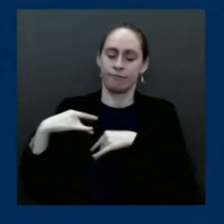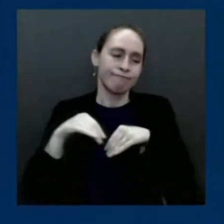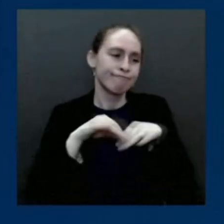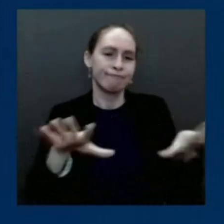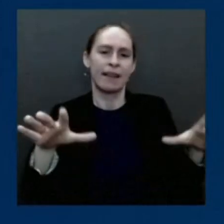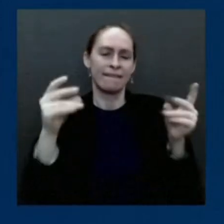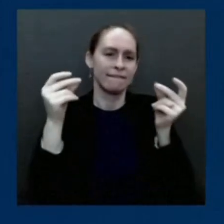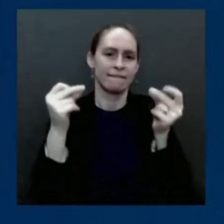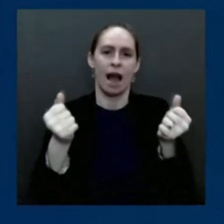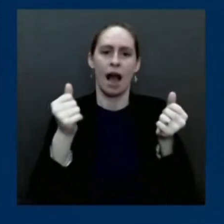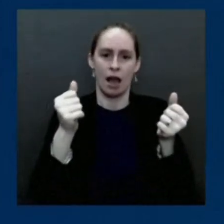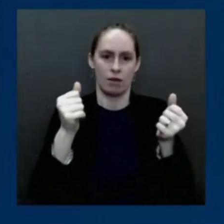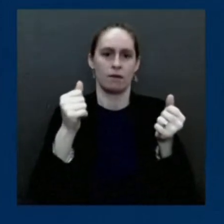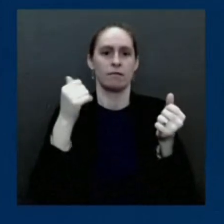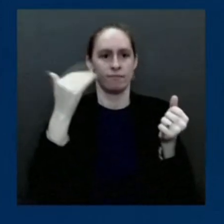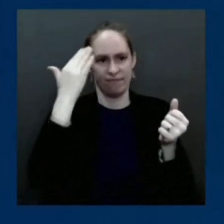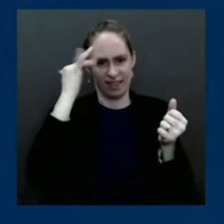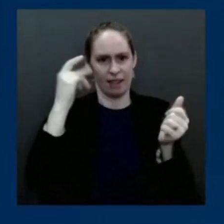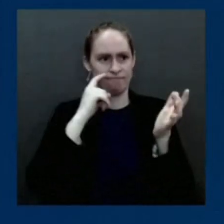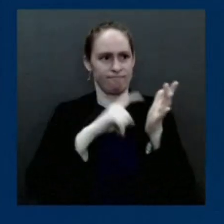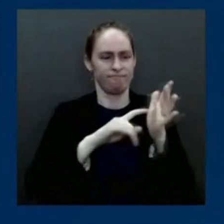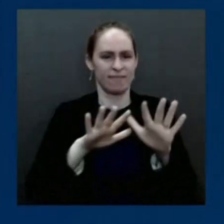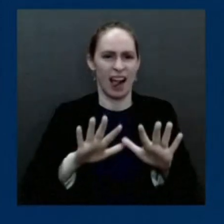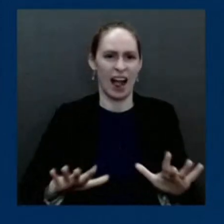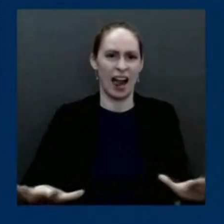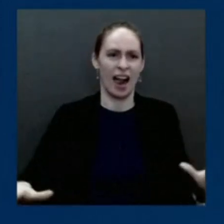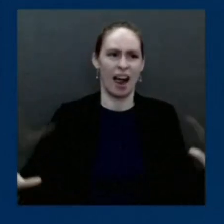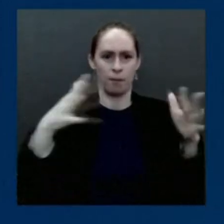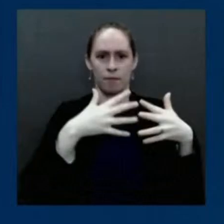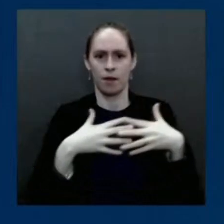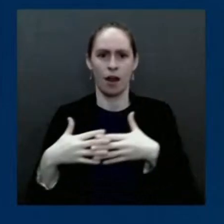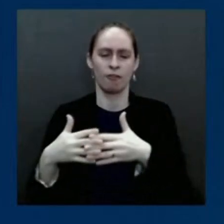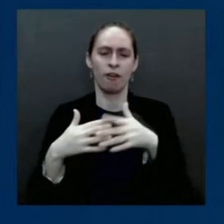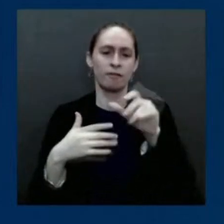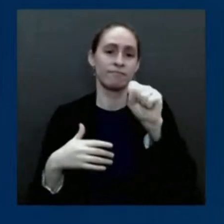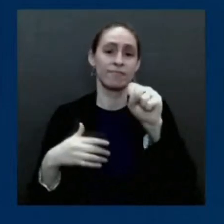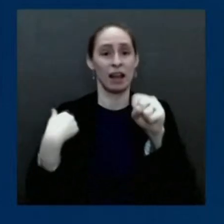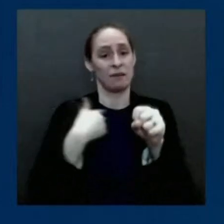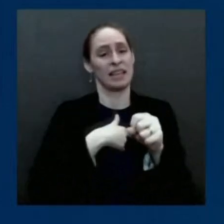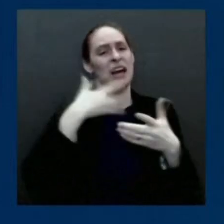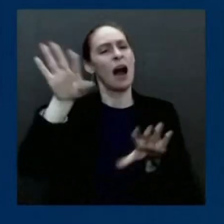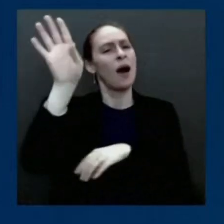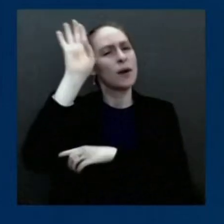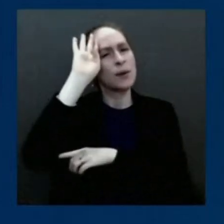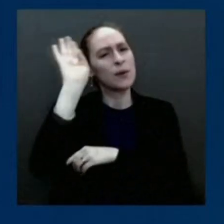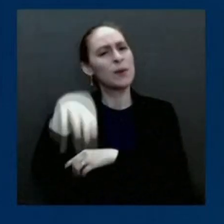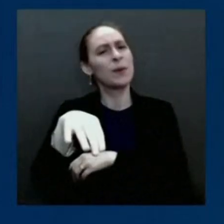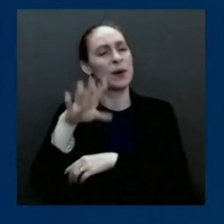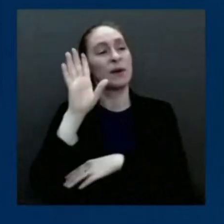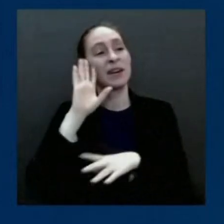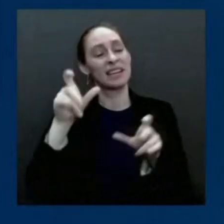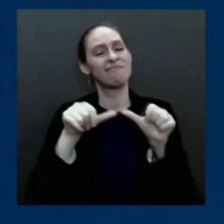IN A FEW SHORT WEEKS OMICRON HAS INCREASED ACROSS THE